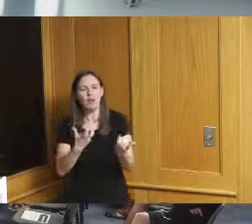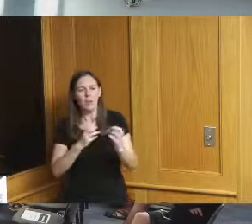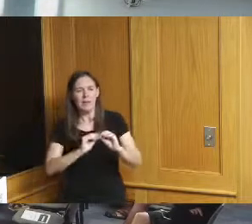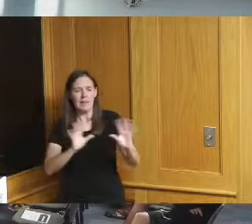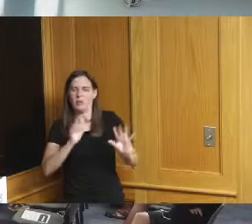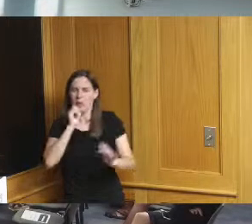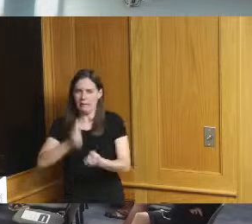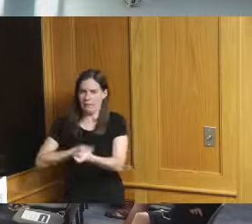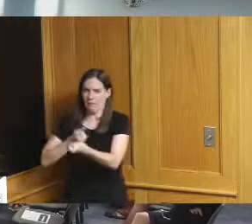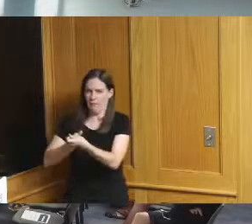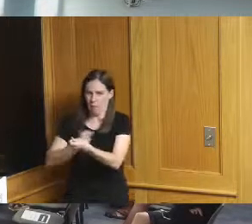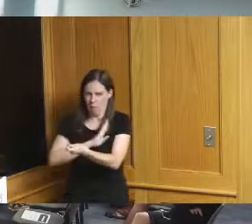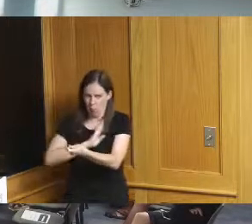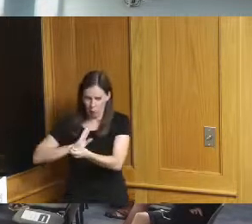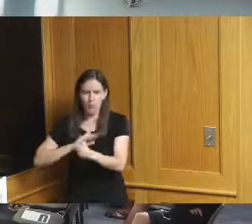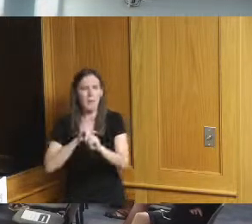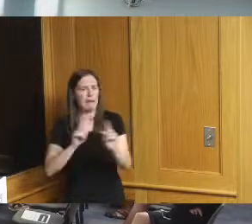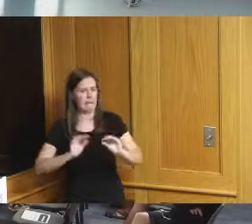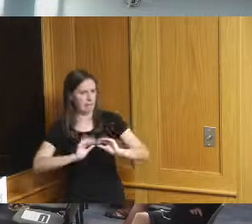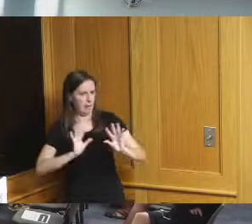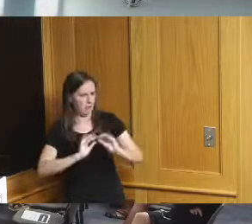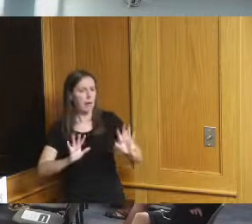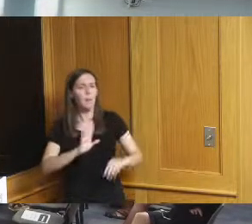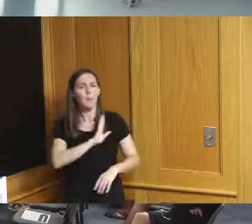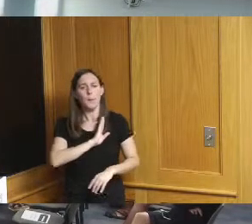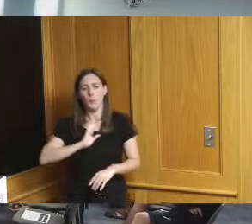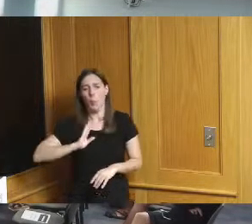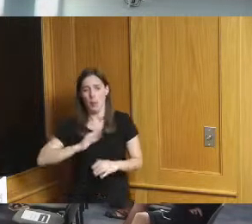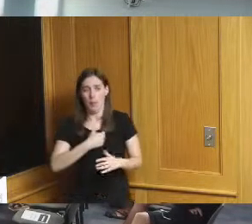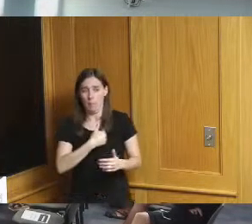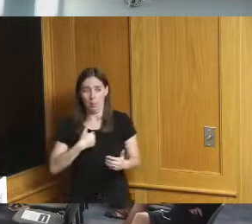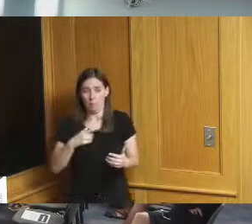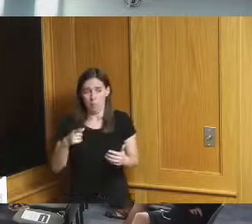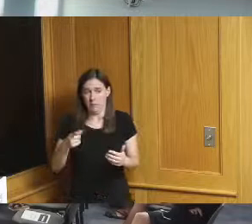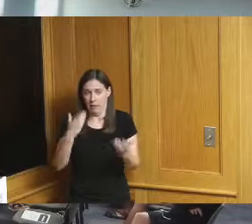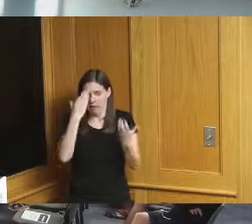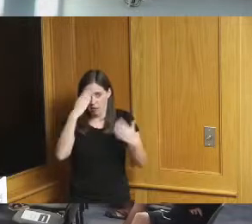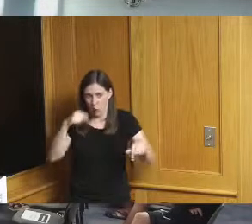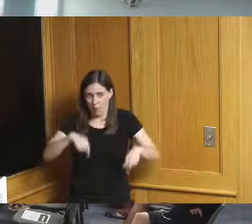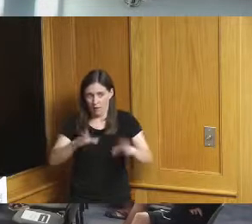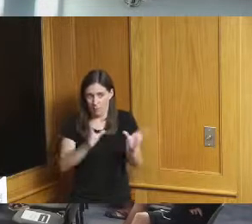to clarify that those board members did not know about this plan until it hit the press